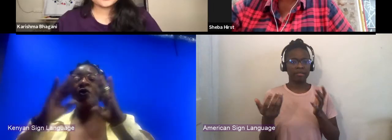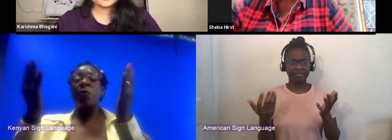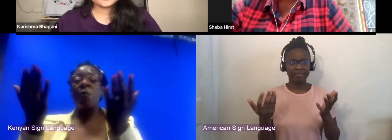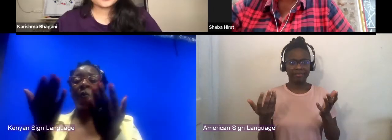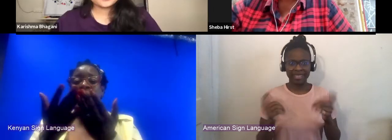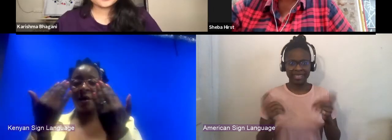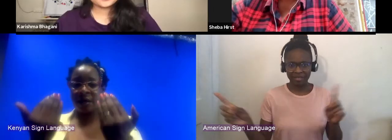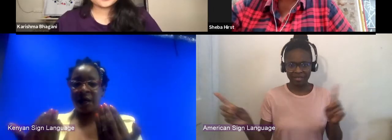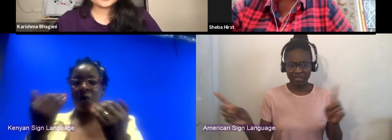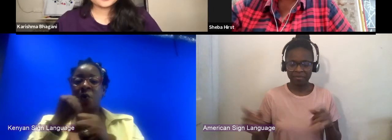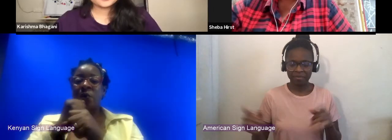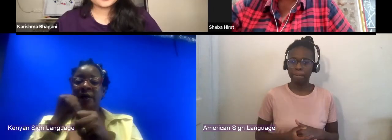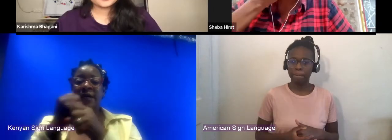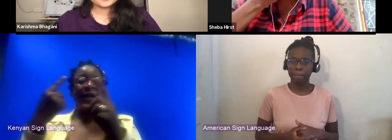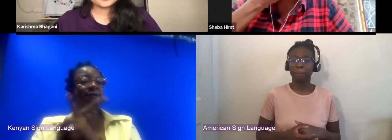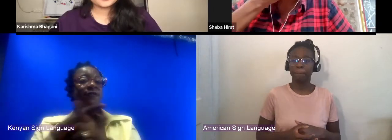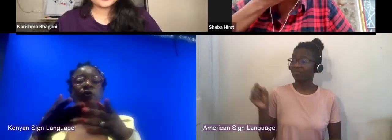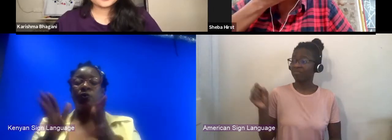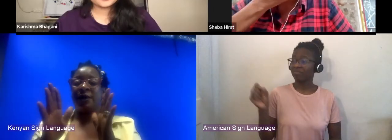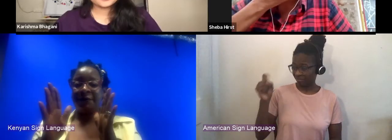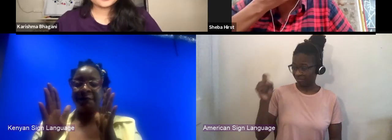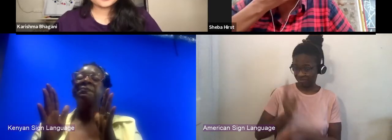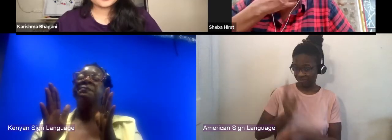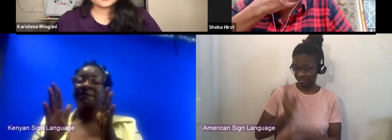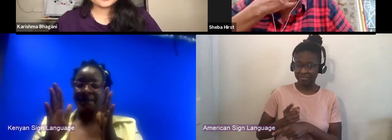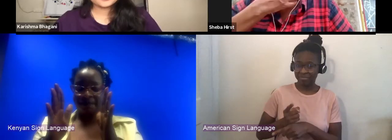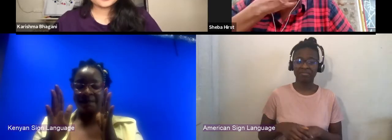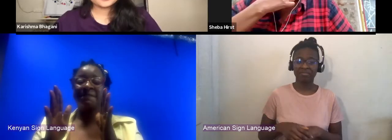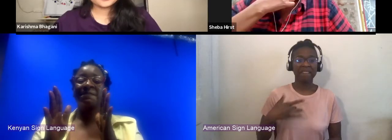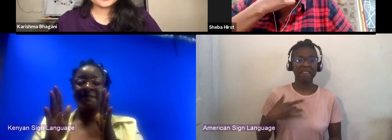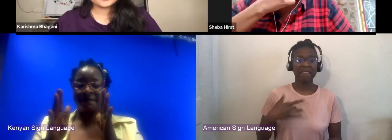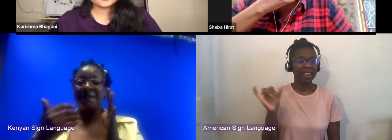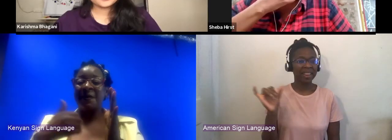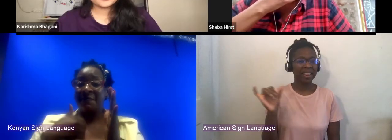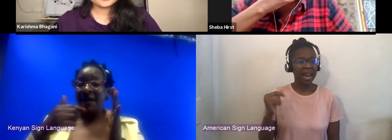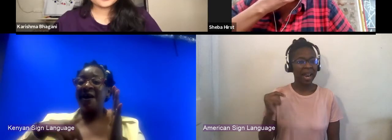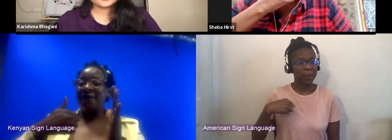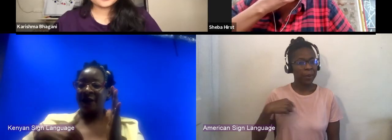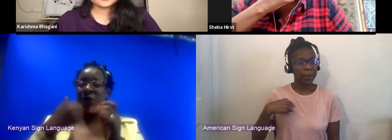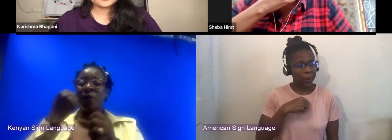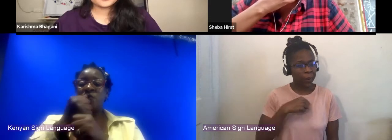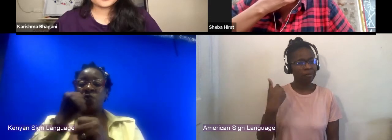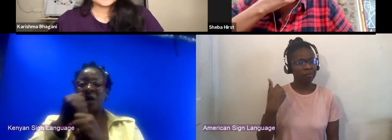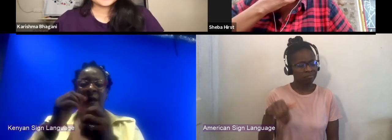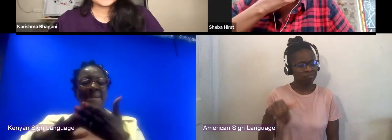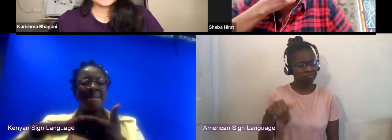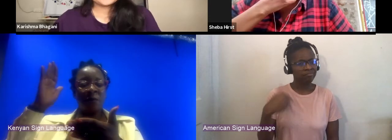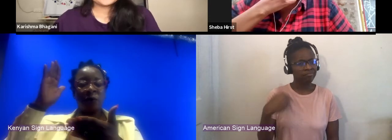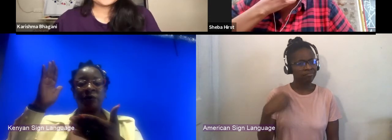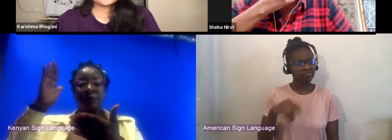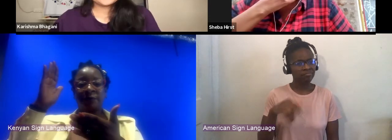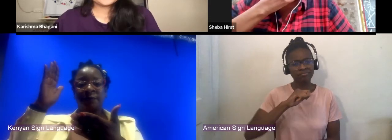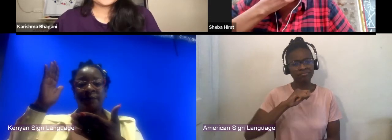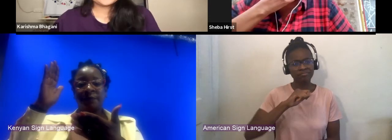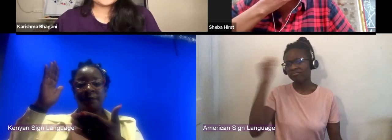Absolutely, I feel we're doing the most dramatic season of learning and unlearning things.